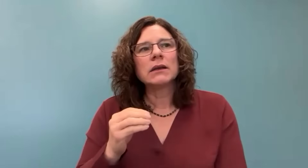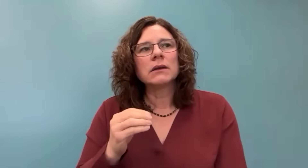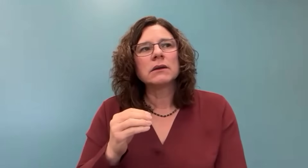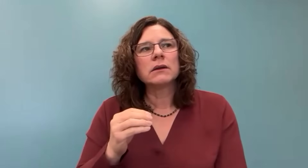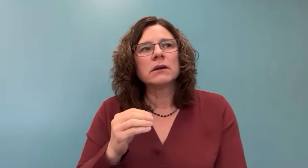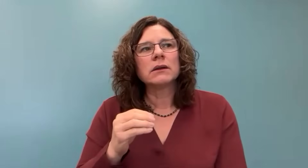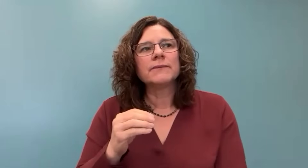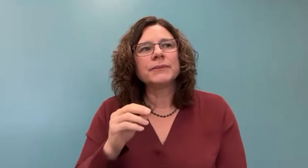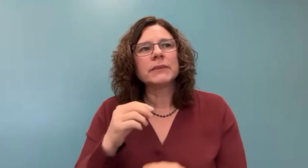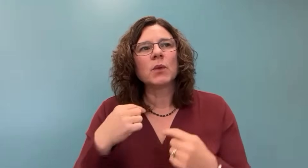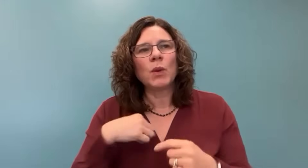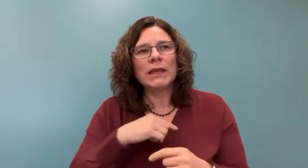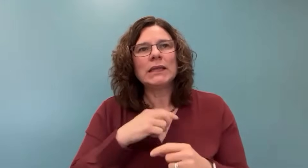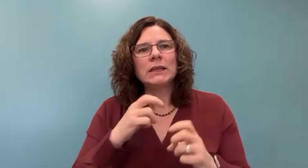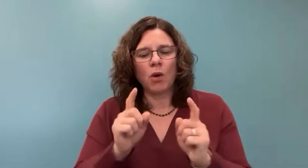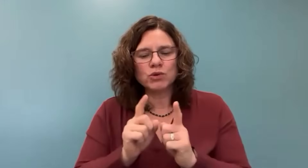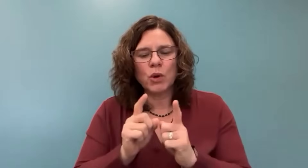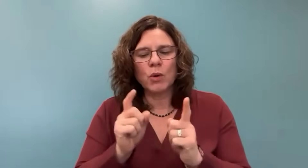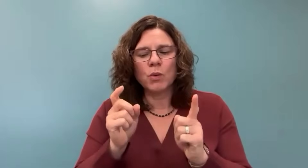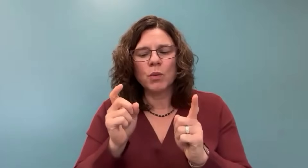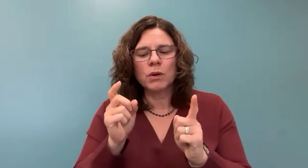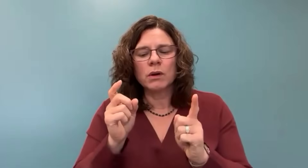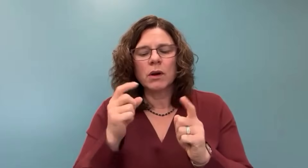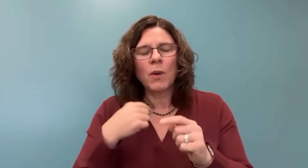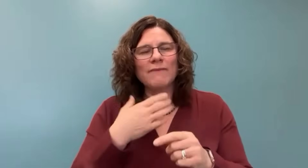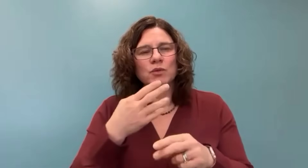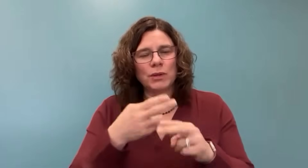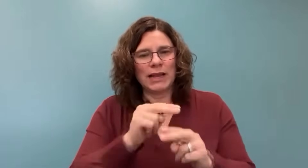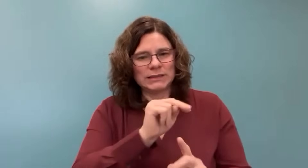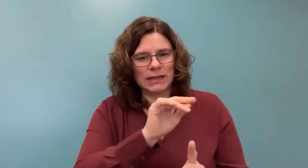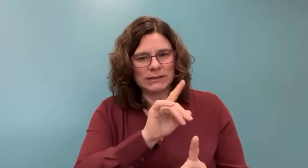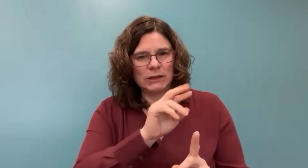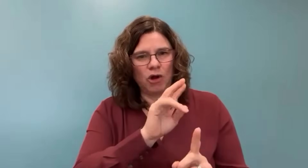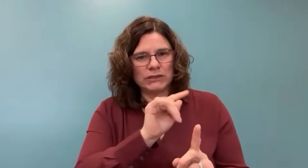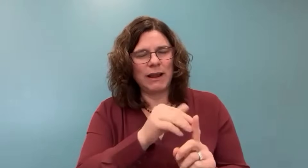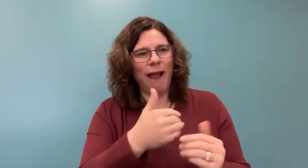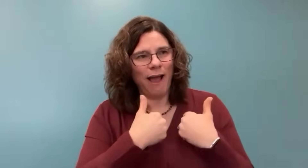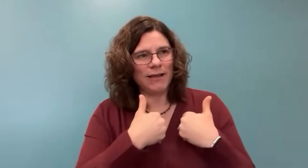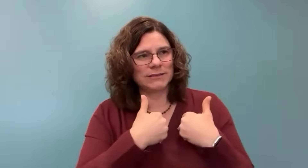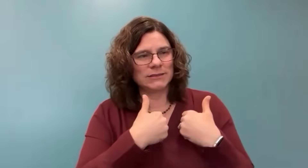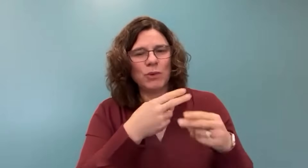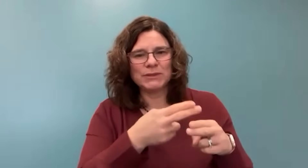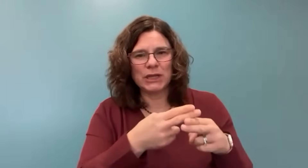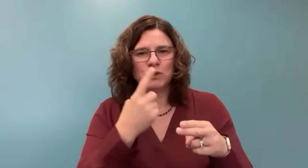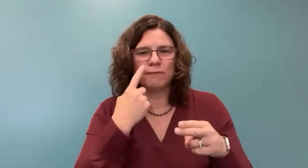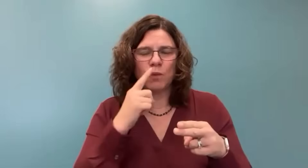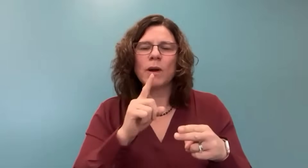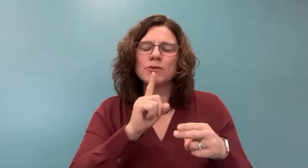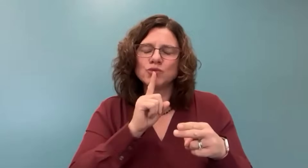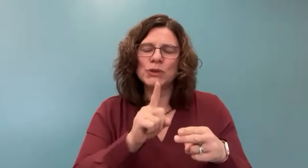Also, RIT/NTID has a reputation for